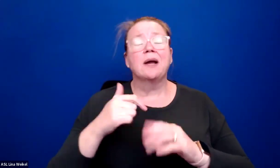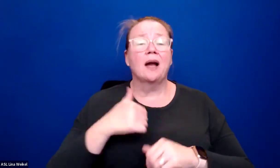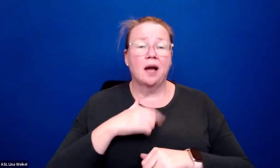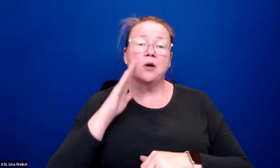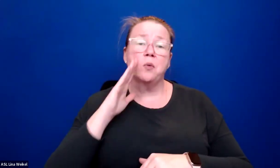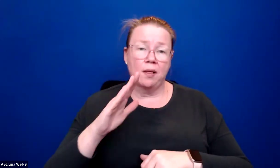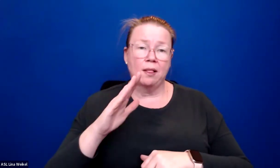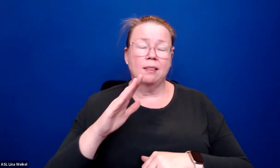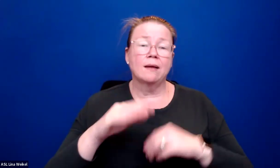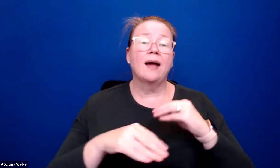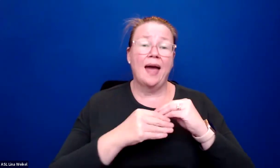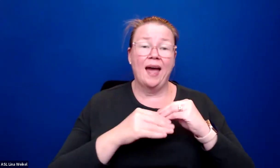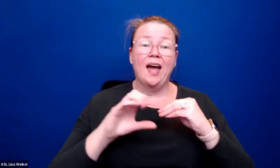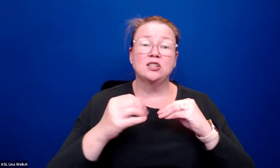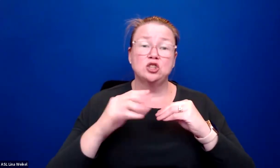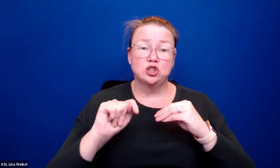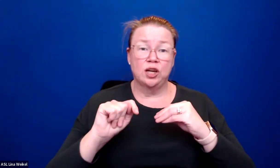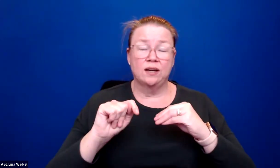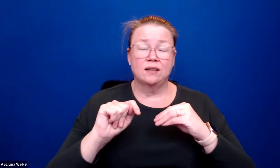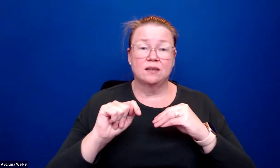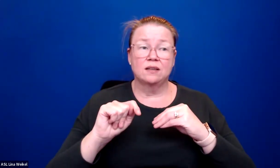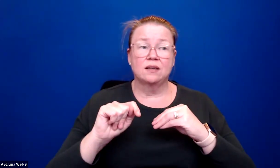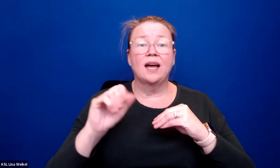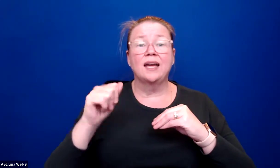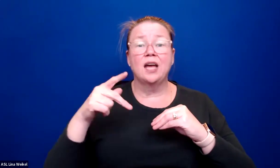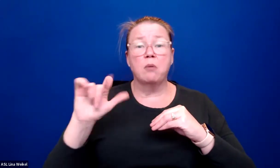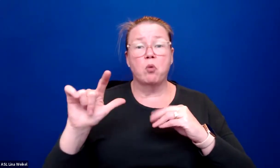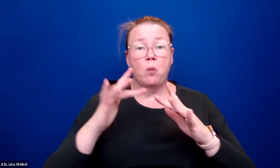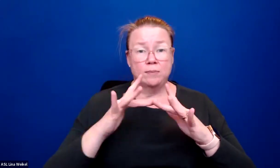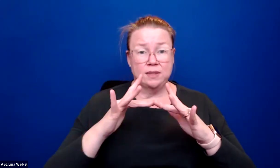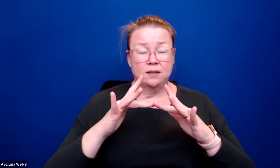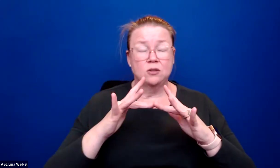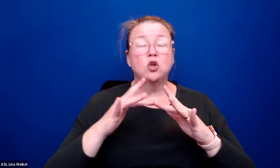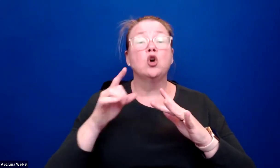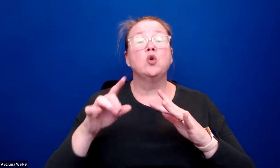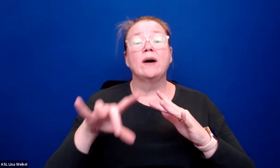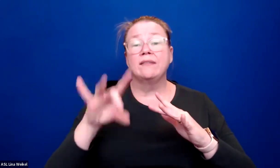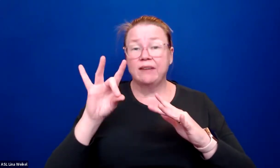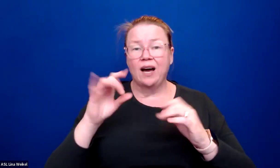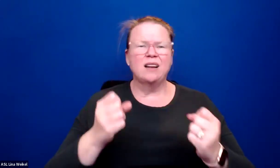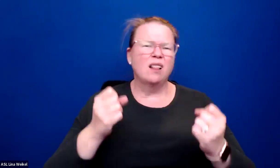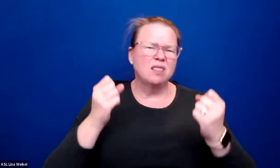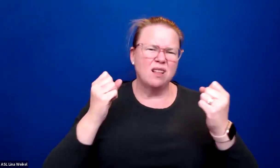Elissa w/ APRIL: drop in the chat, the April website you'll find a lot of